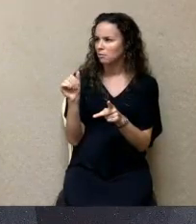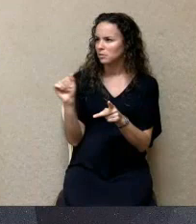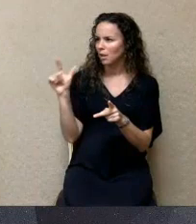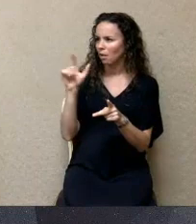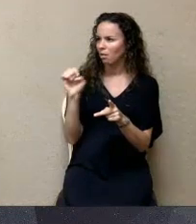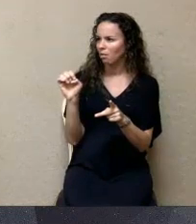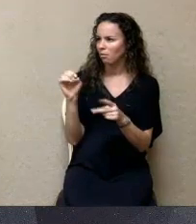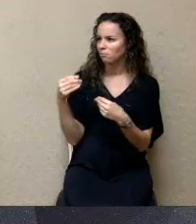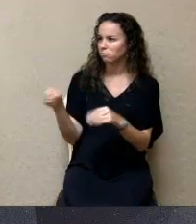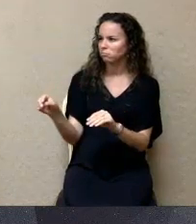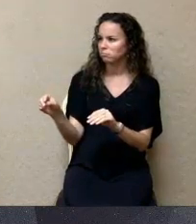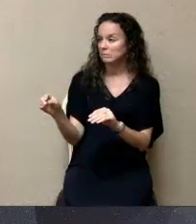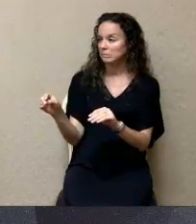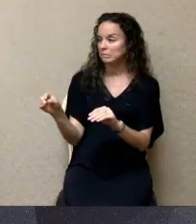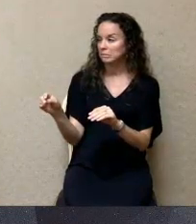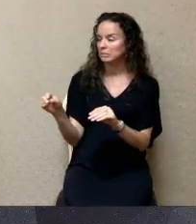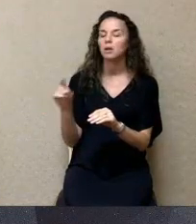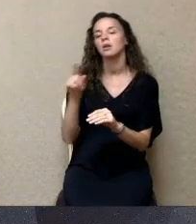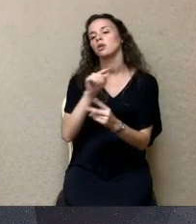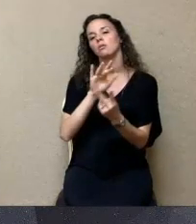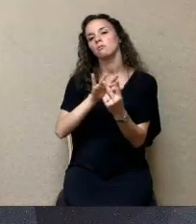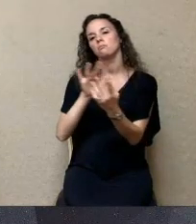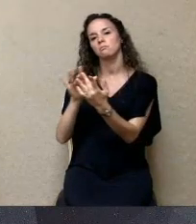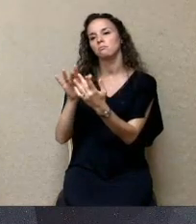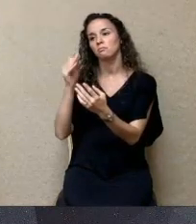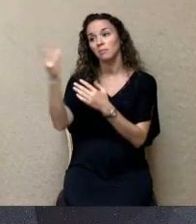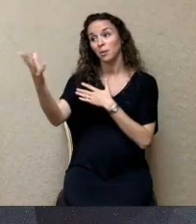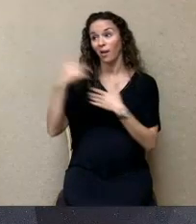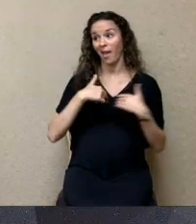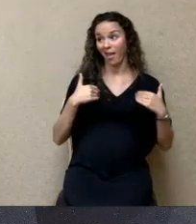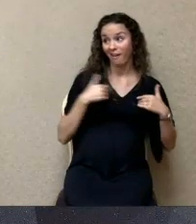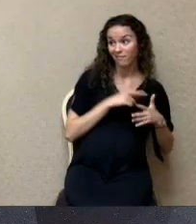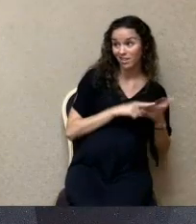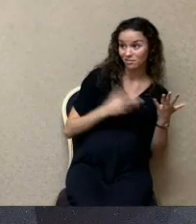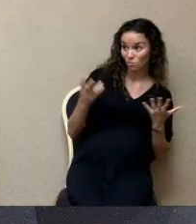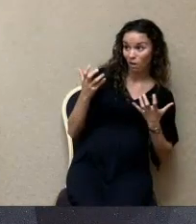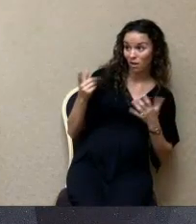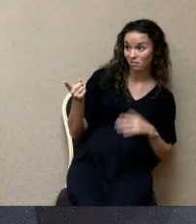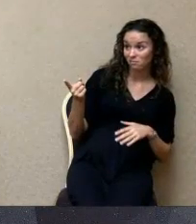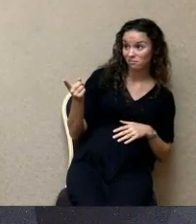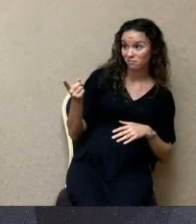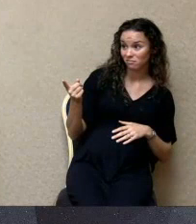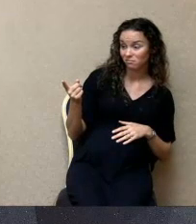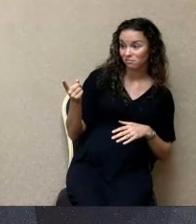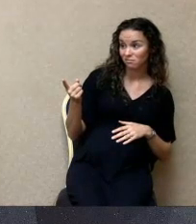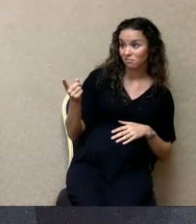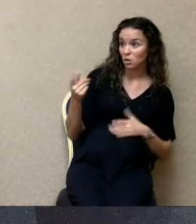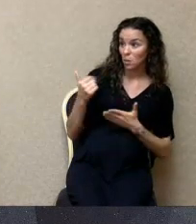So, that's another place where you could connect with them and let them know what you have and see if that's something that they could either help you sell to